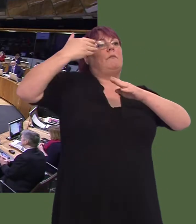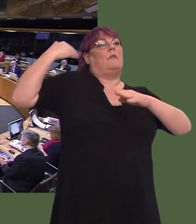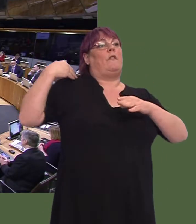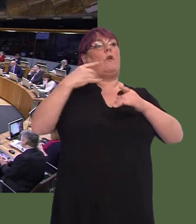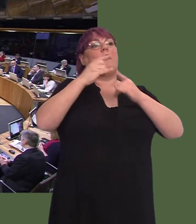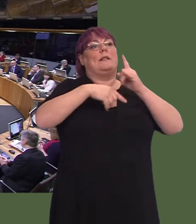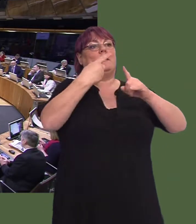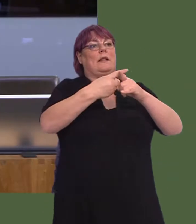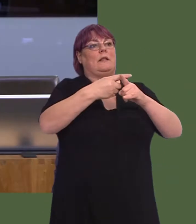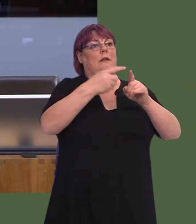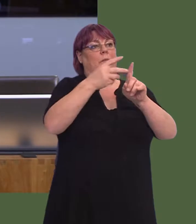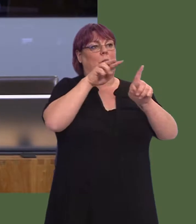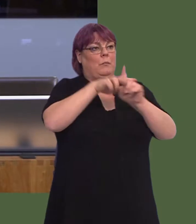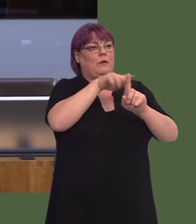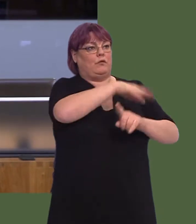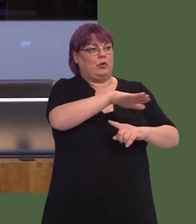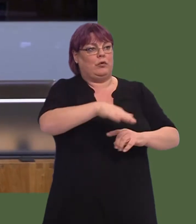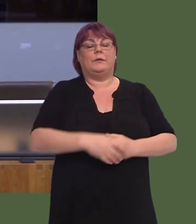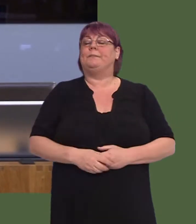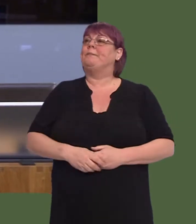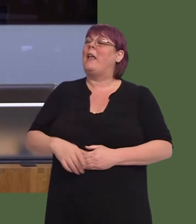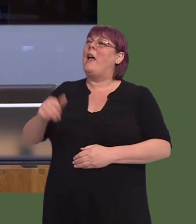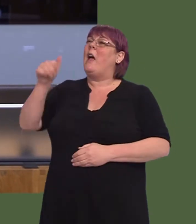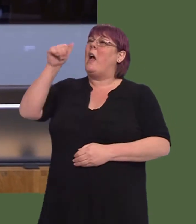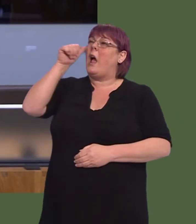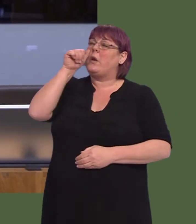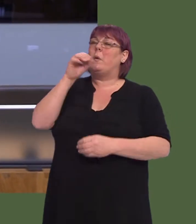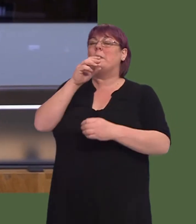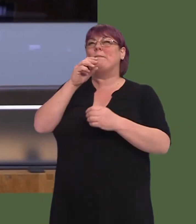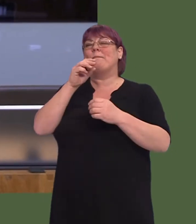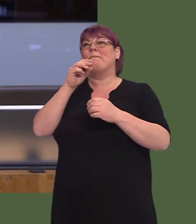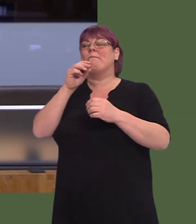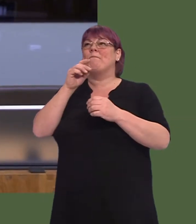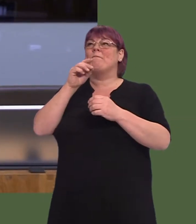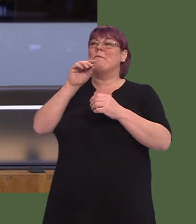I do appreciate the devolved limitations surrounding this question, but in my role as an Assembly